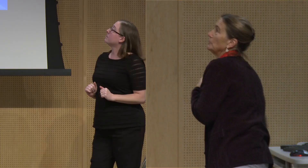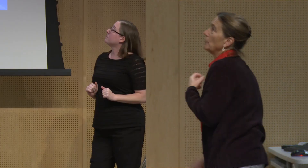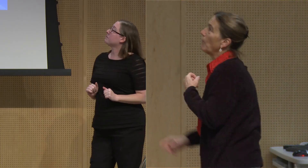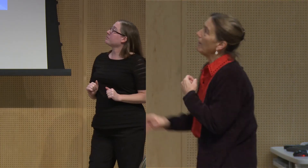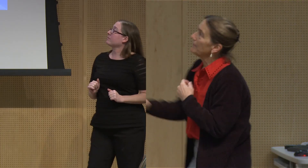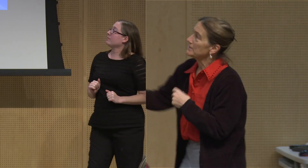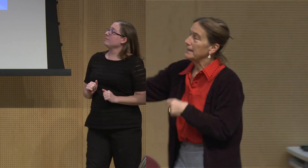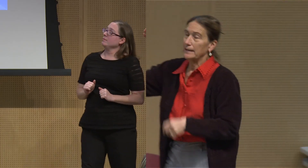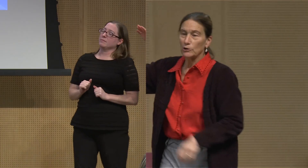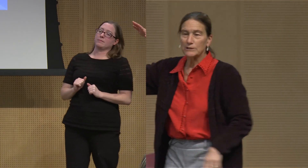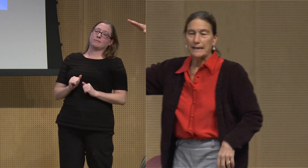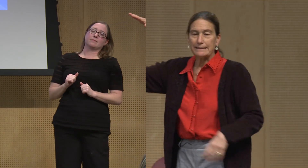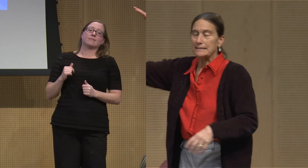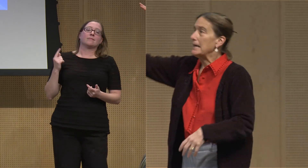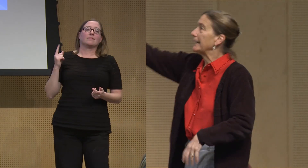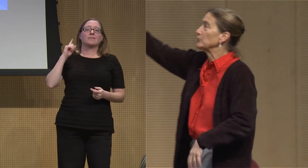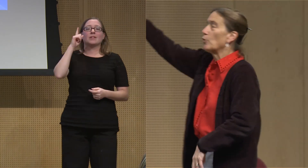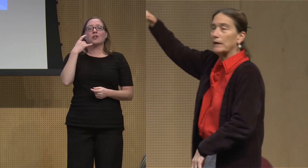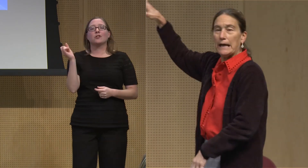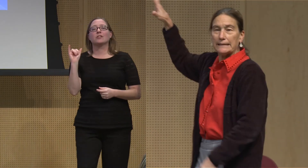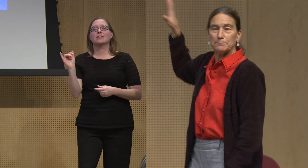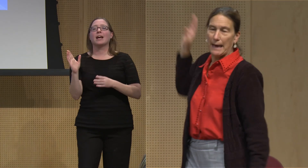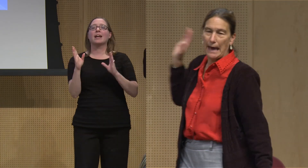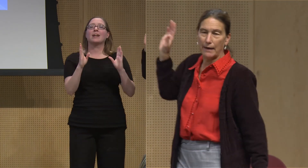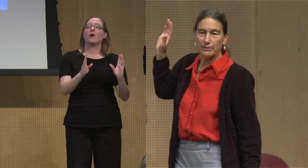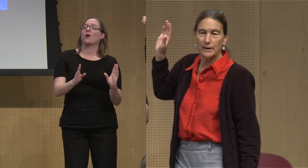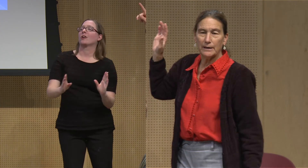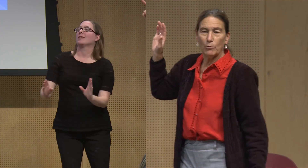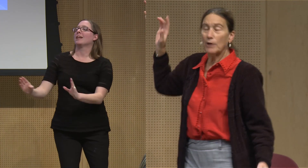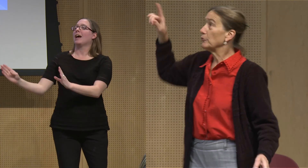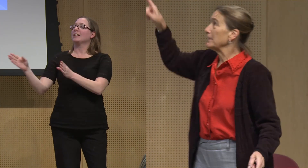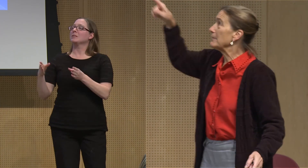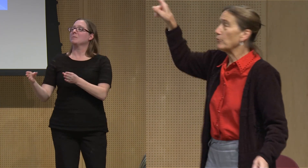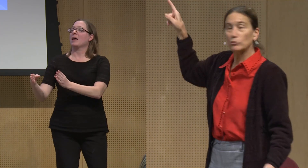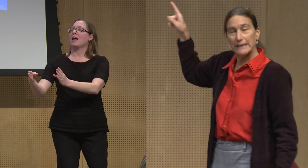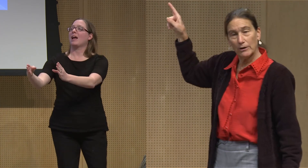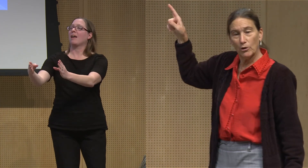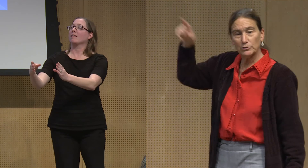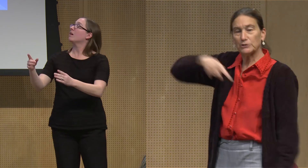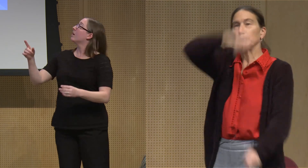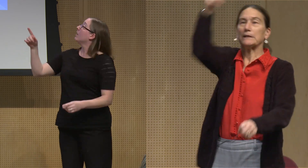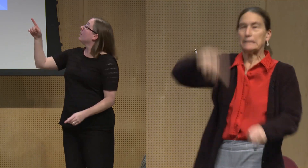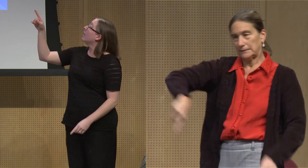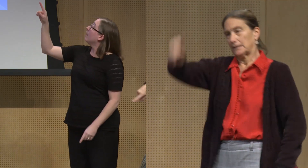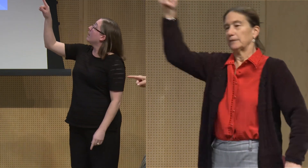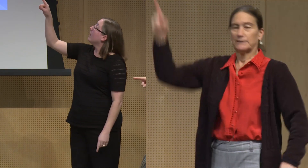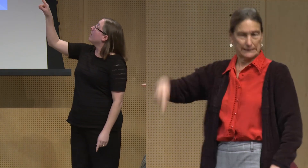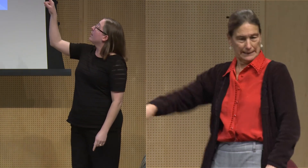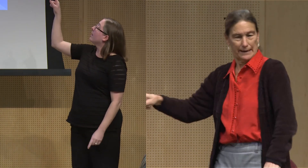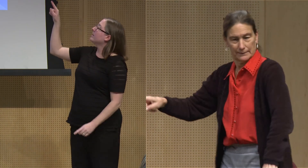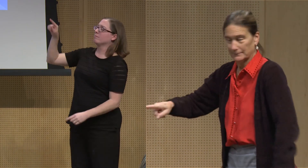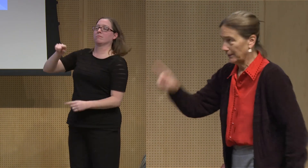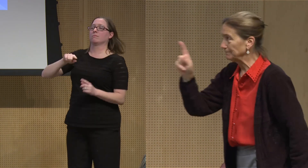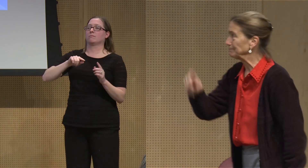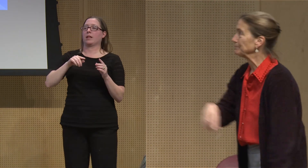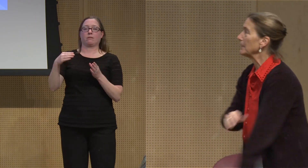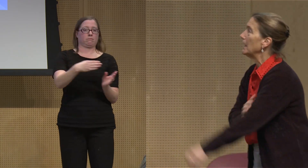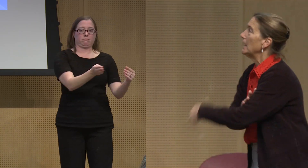SO WHILE THIS, AGAIN, LOOKS LIKE THIS NICE, ORGANIZED PATH, UNDERNEATH THOSE ARROWS IS REALLY THIS KIND OF ZIGZAG. UH-HUH.